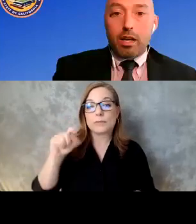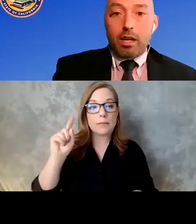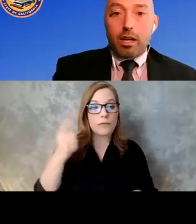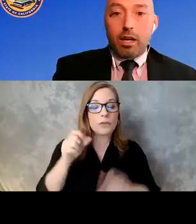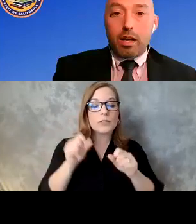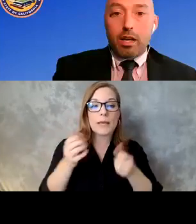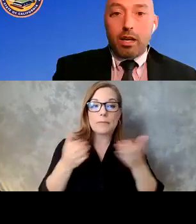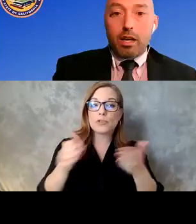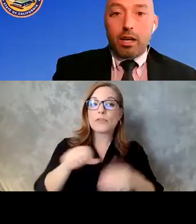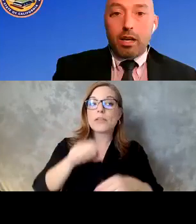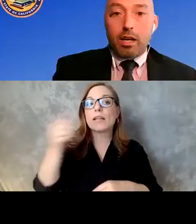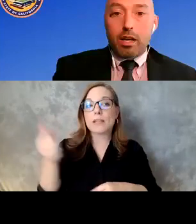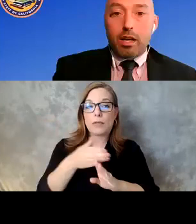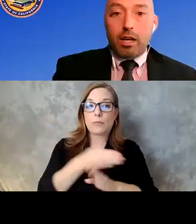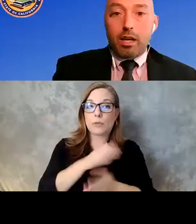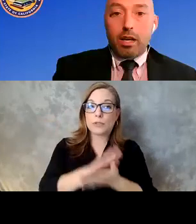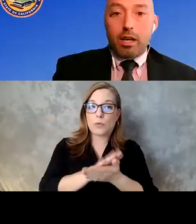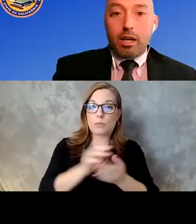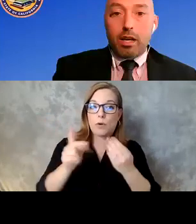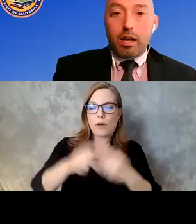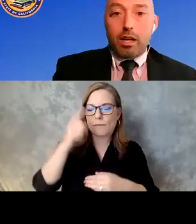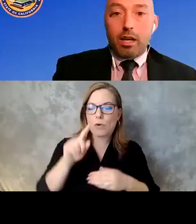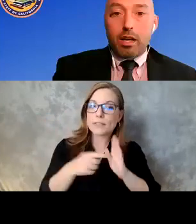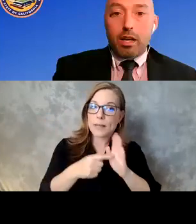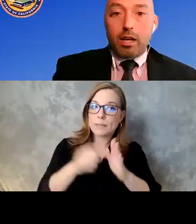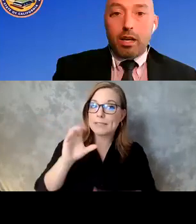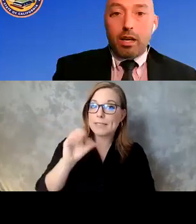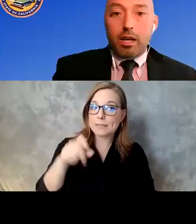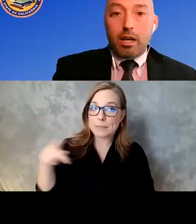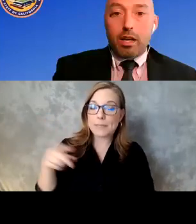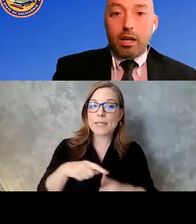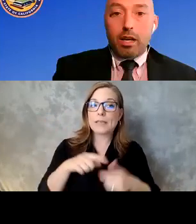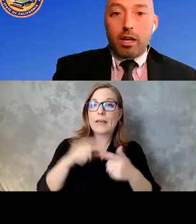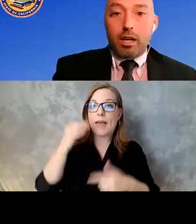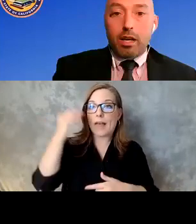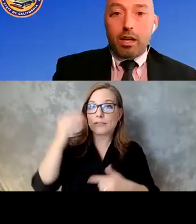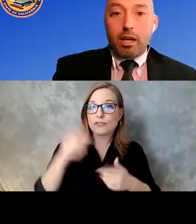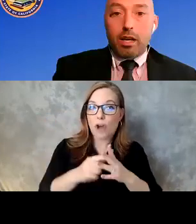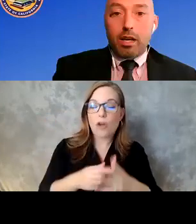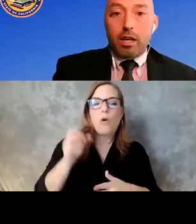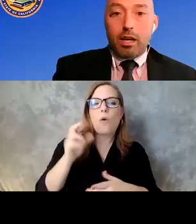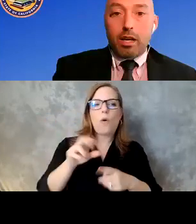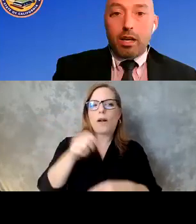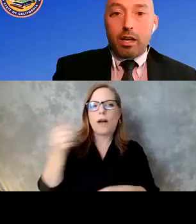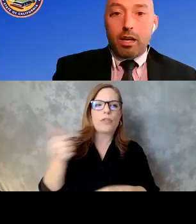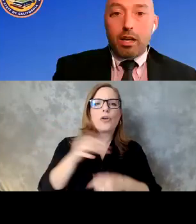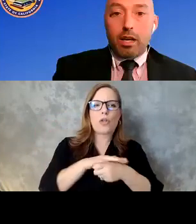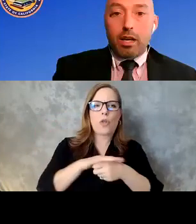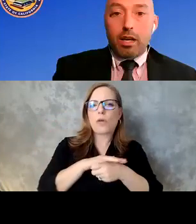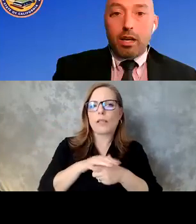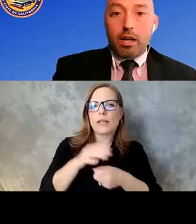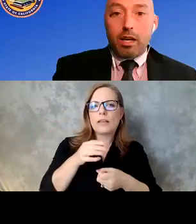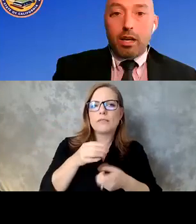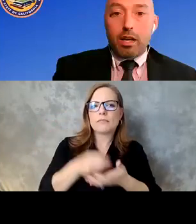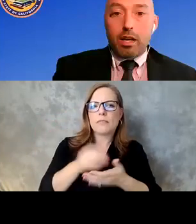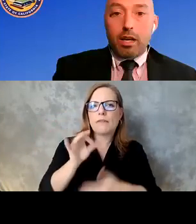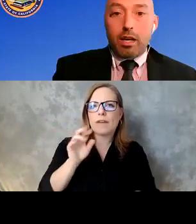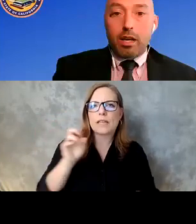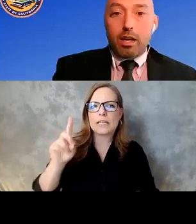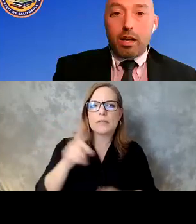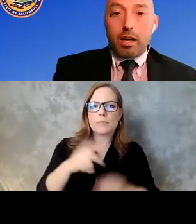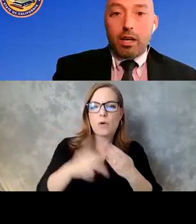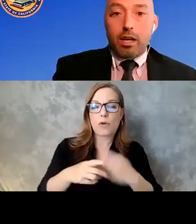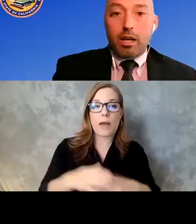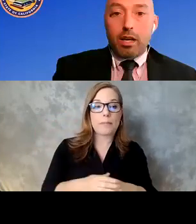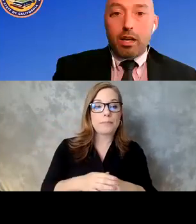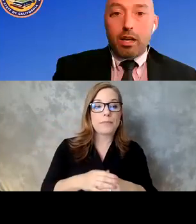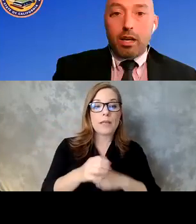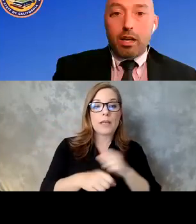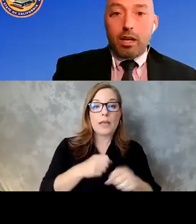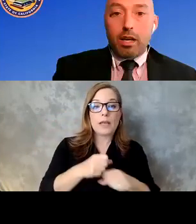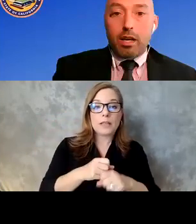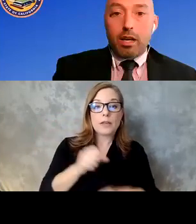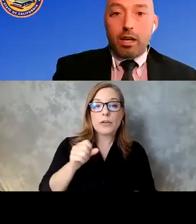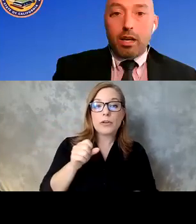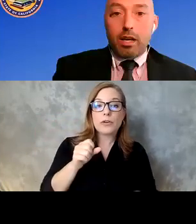program. For example CSPP Head Start or a locally funded program. In 2022. Pardon me.